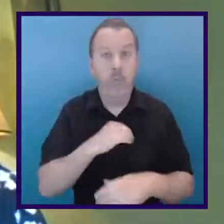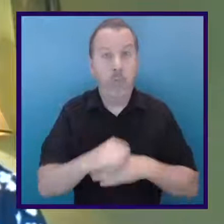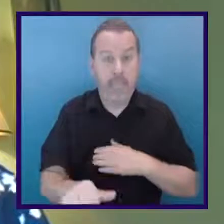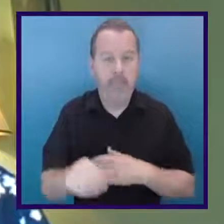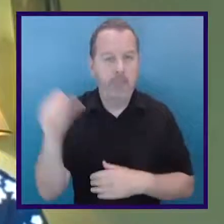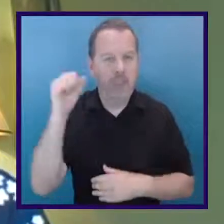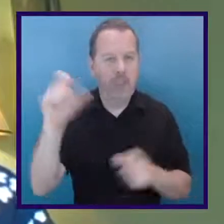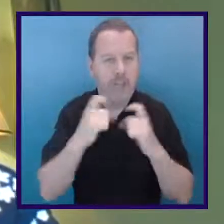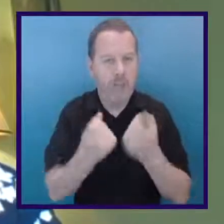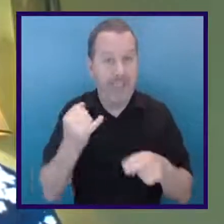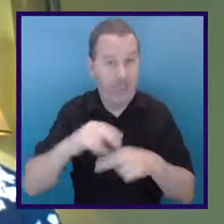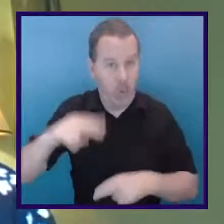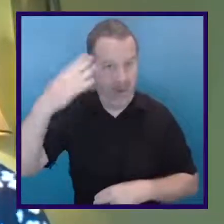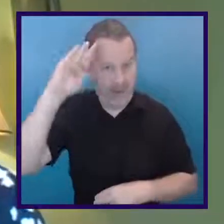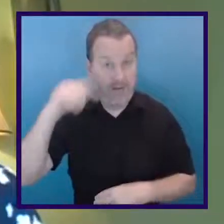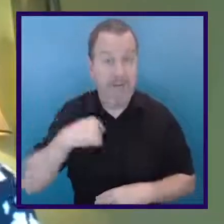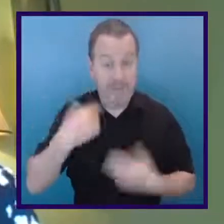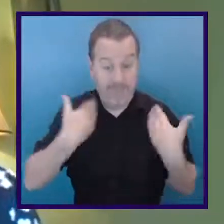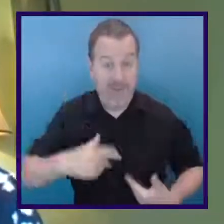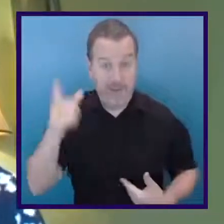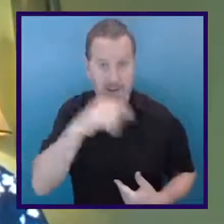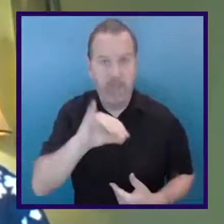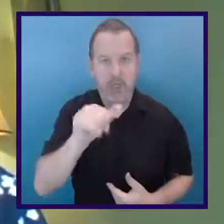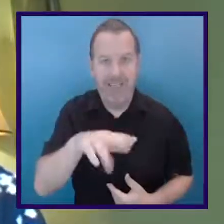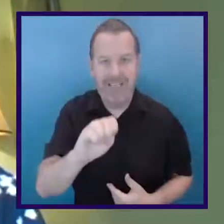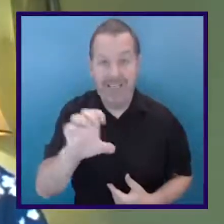I'm Janice Carruthers I'm Professor of French linguistics at Queen's but also Modern Languages